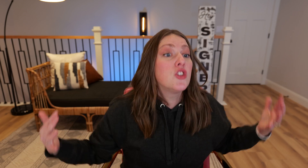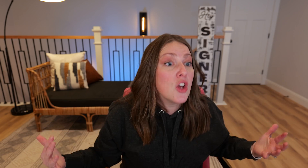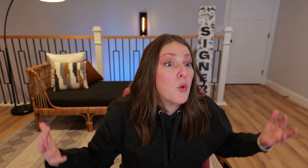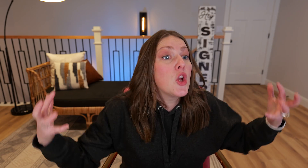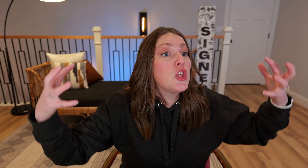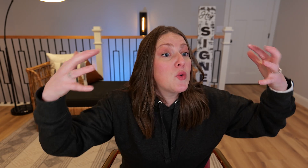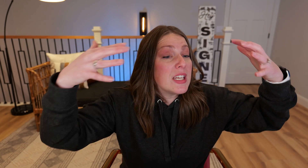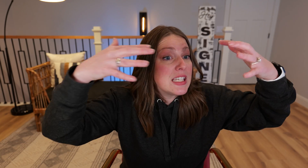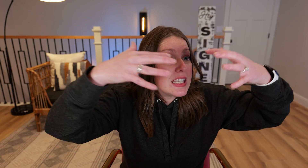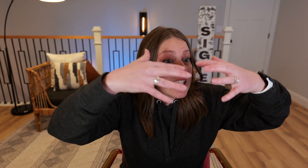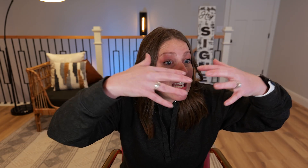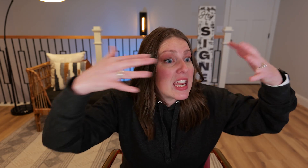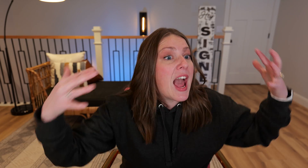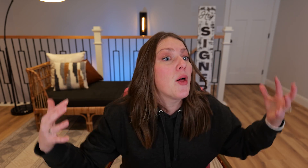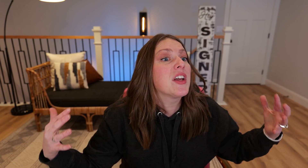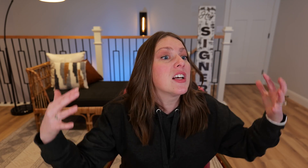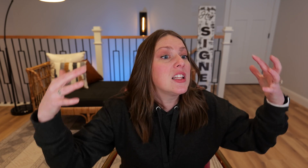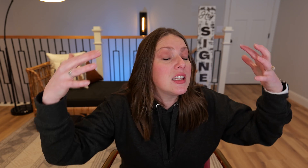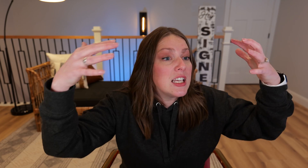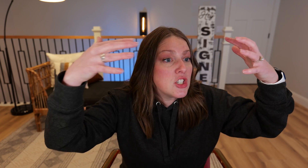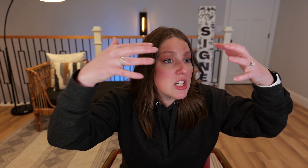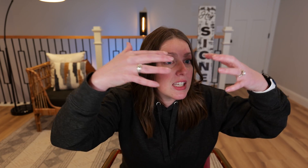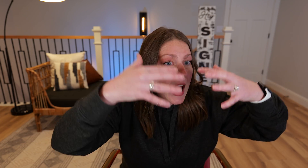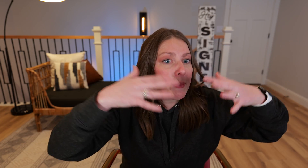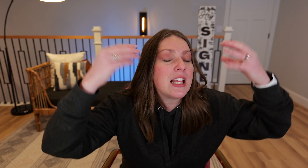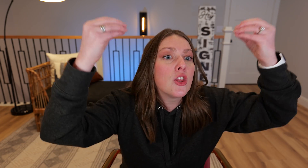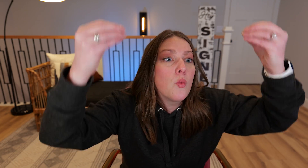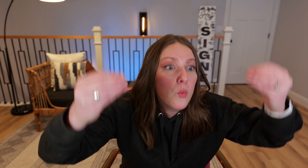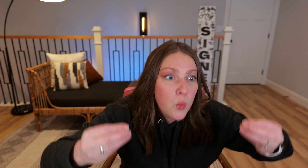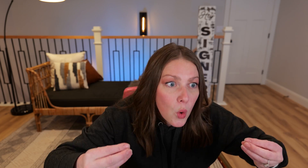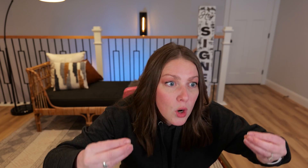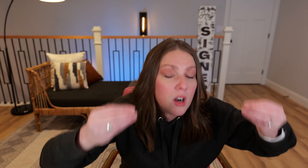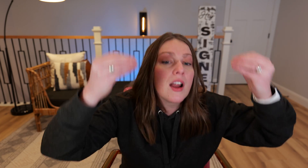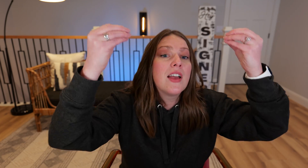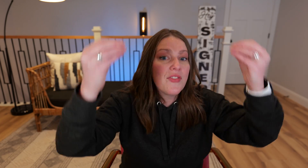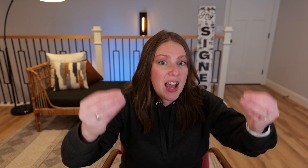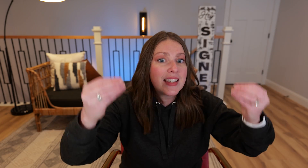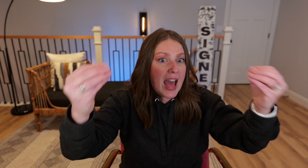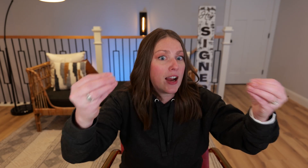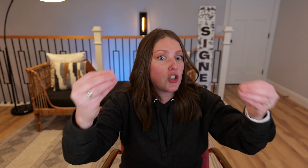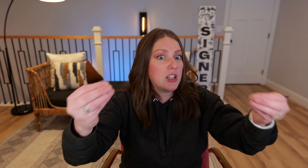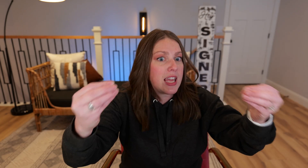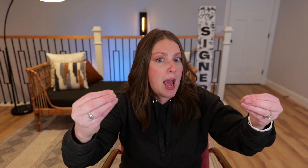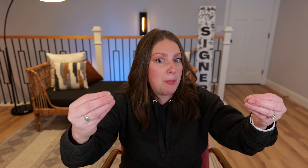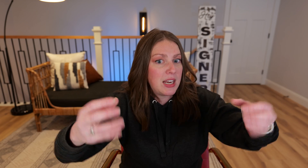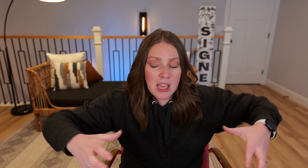So you can see how the collision is happening, the war that's actually happening